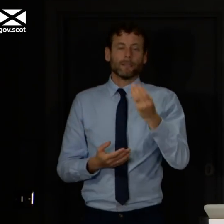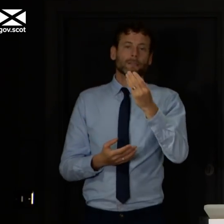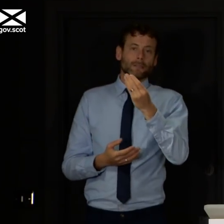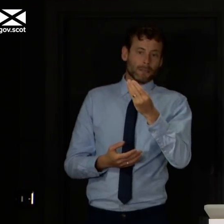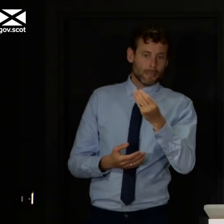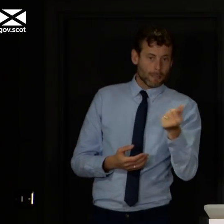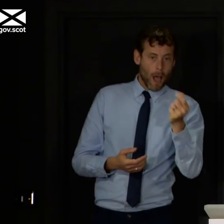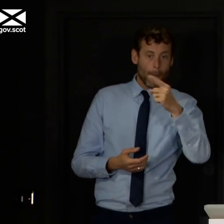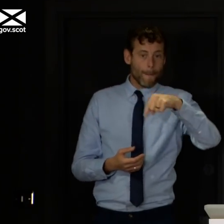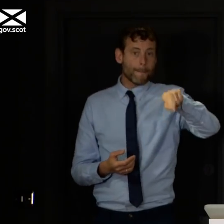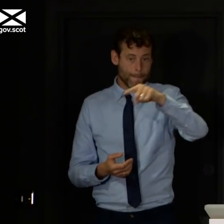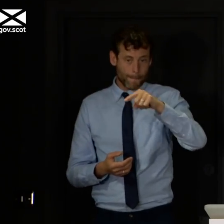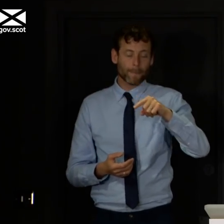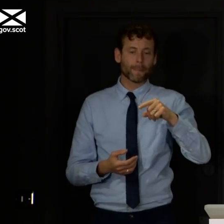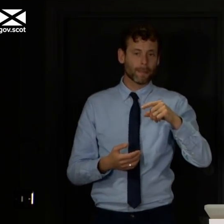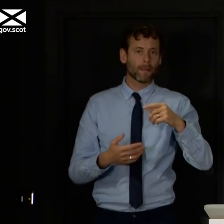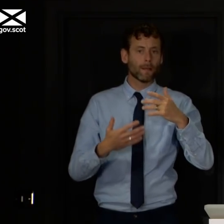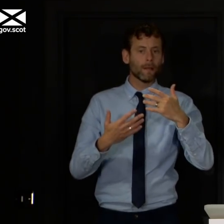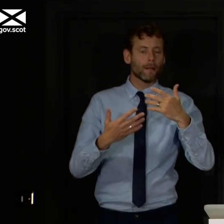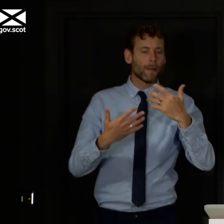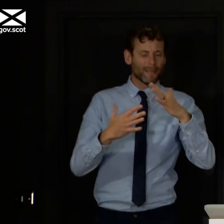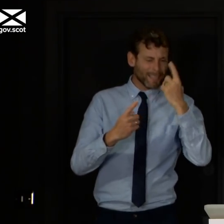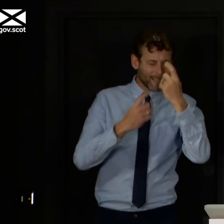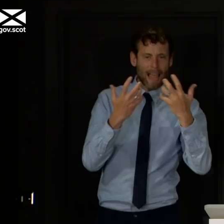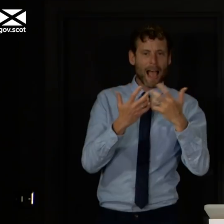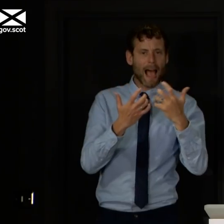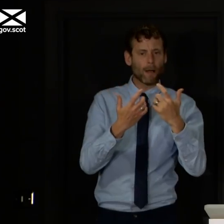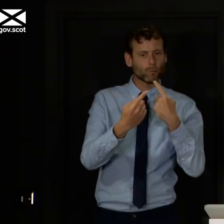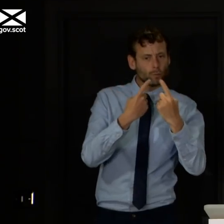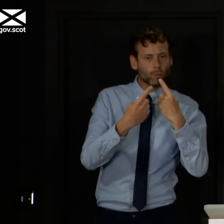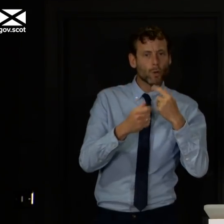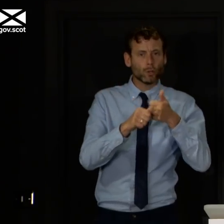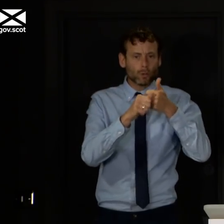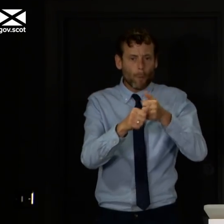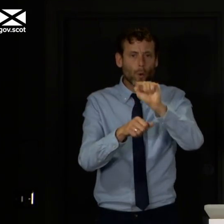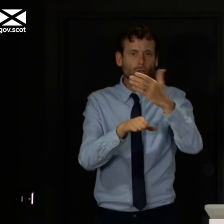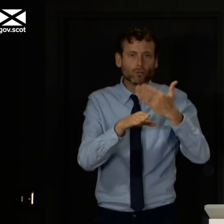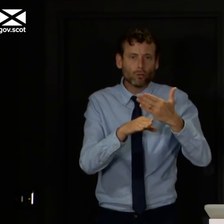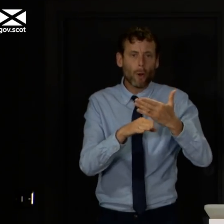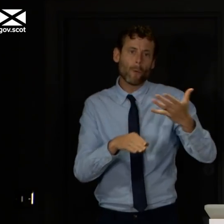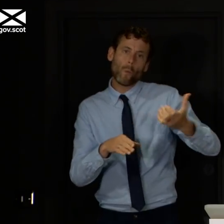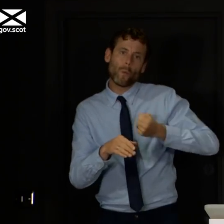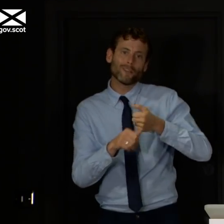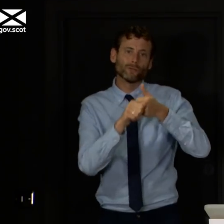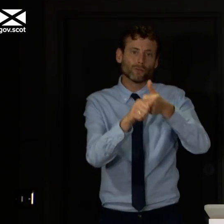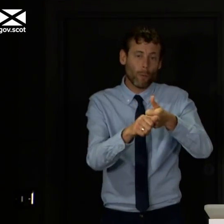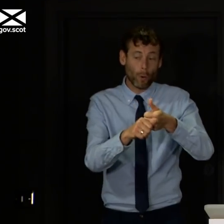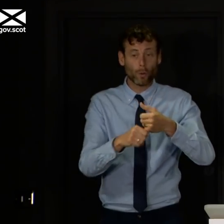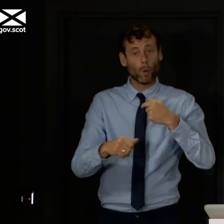of job support and wage support schemes. So we will continue to have these discussions with the UK Government, we will continue to look at the support arrangements we can put